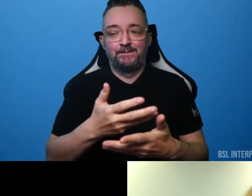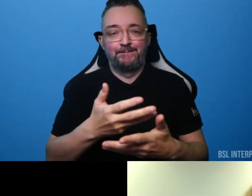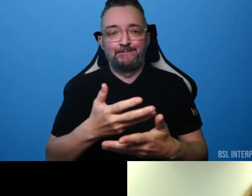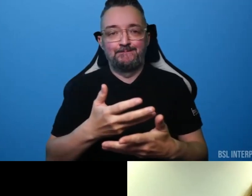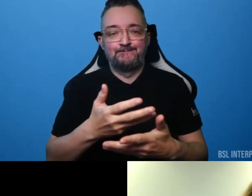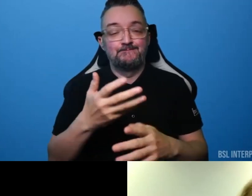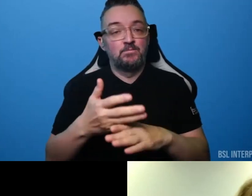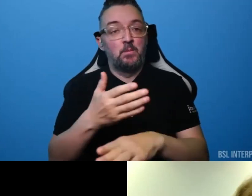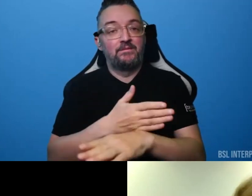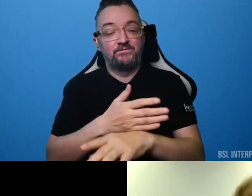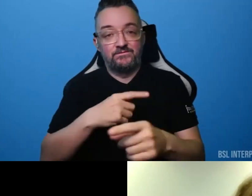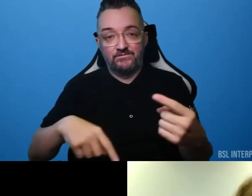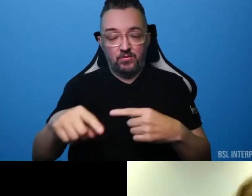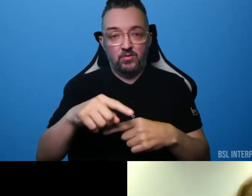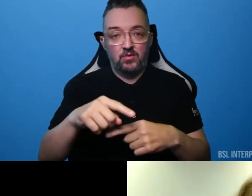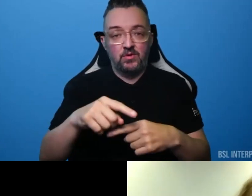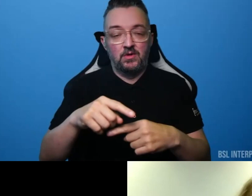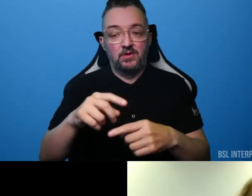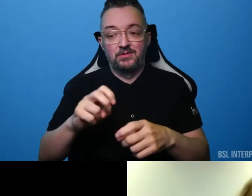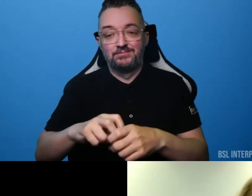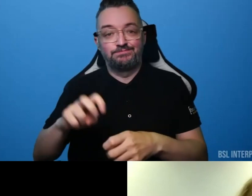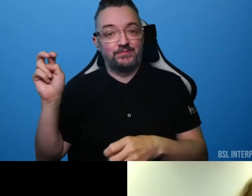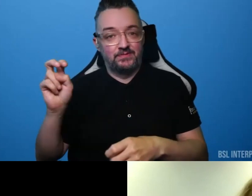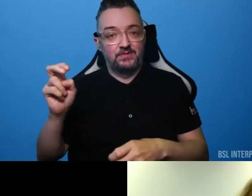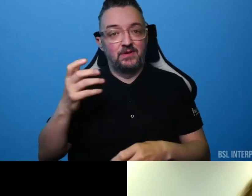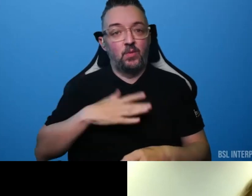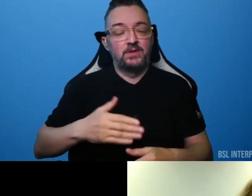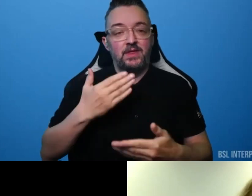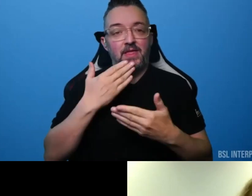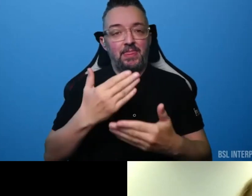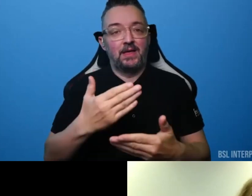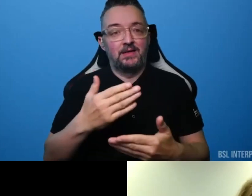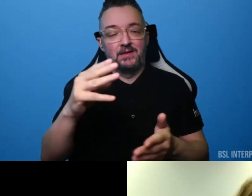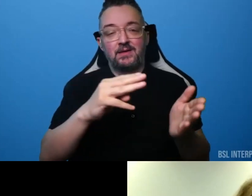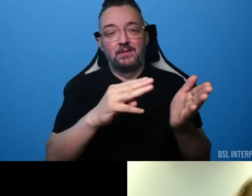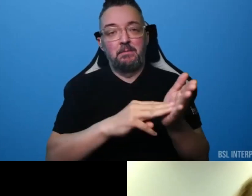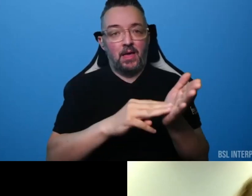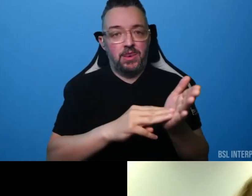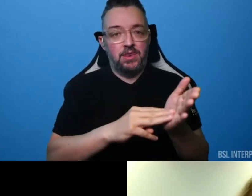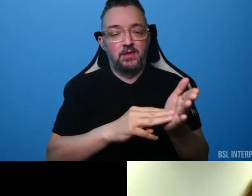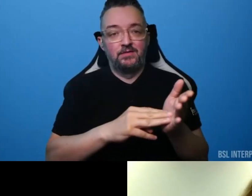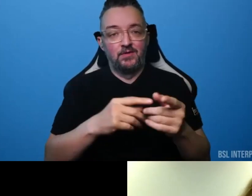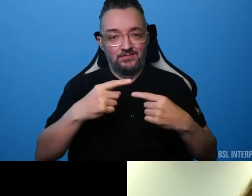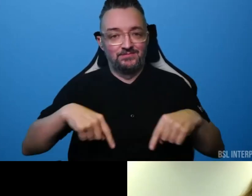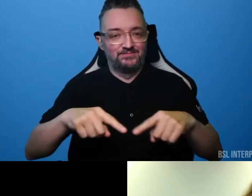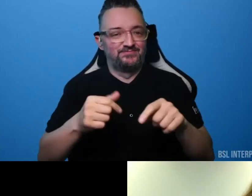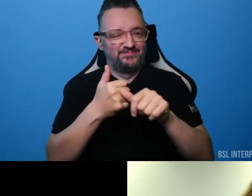Before we do sign off I just want to really thank Michael and all of us here at V&A Dundee.